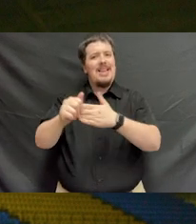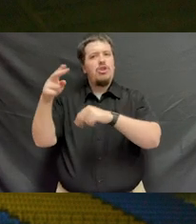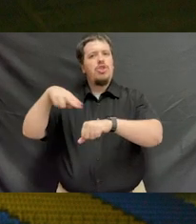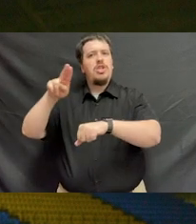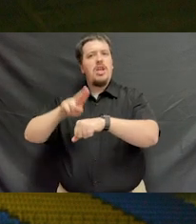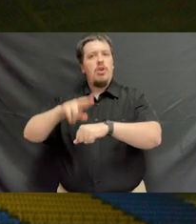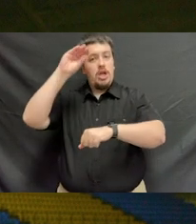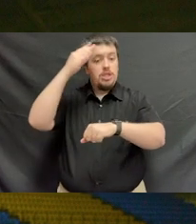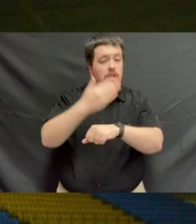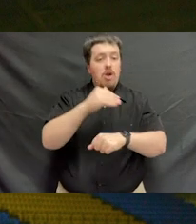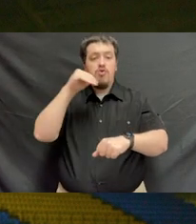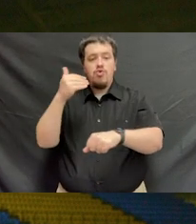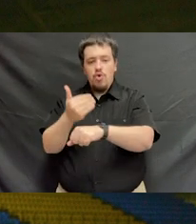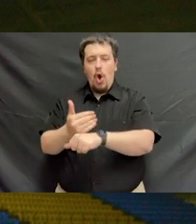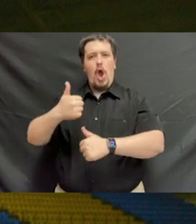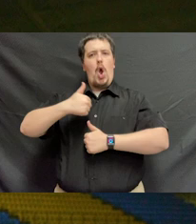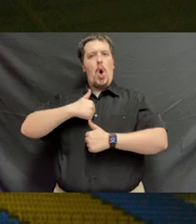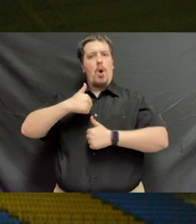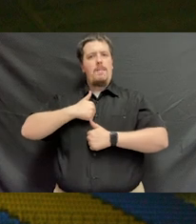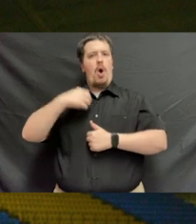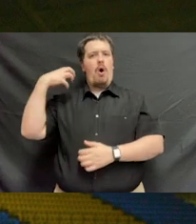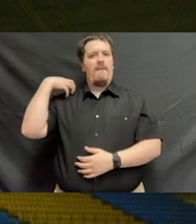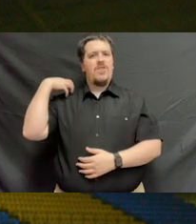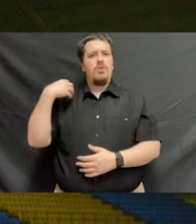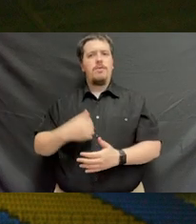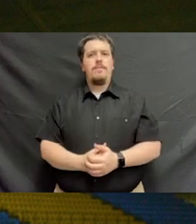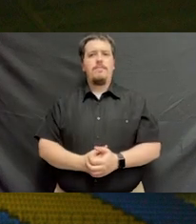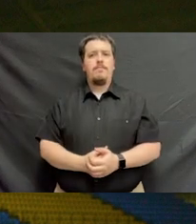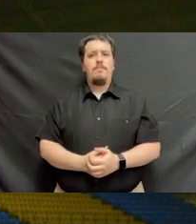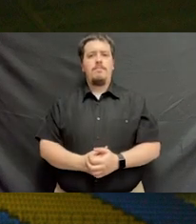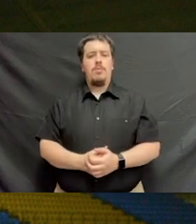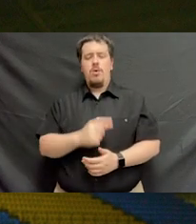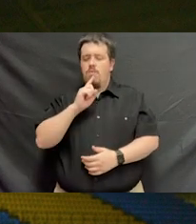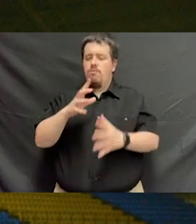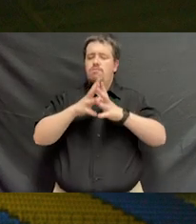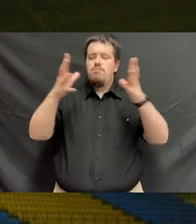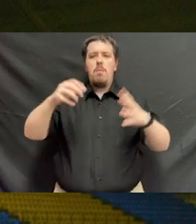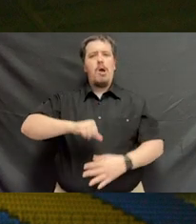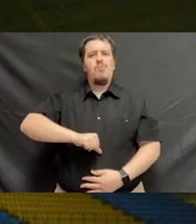which has prepared him to lead our nation's sons and daughters as an army officer.